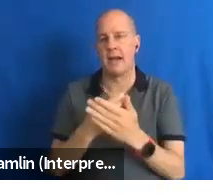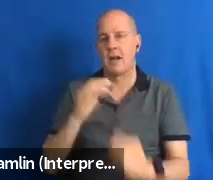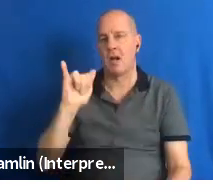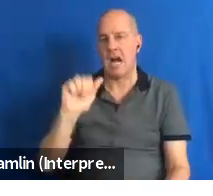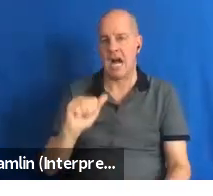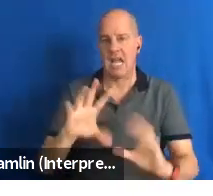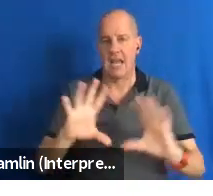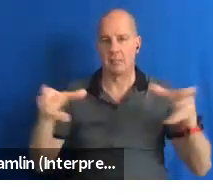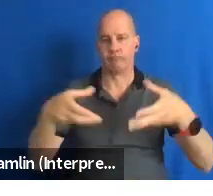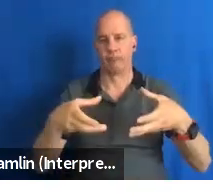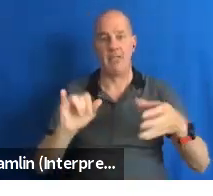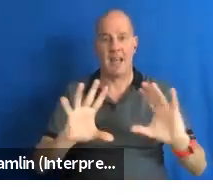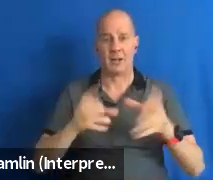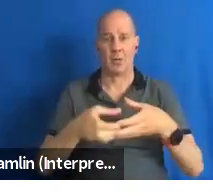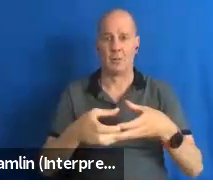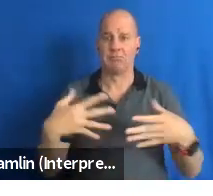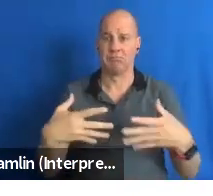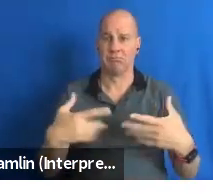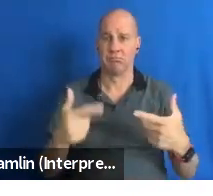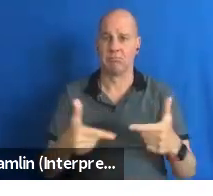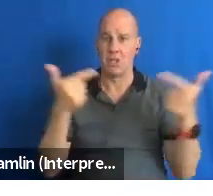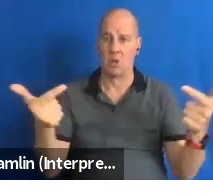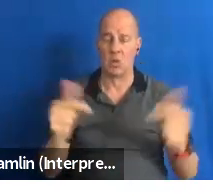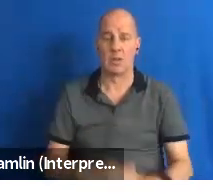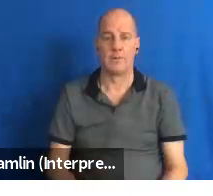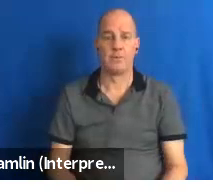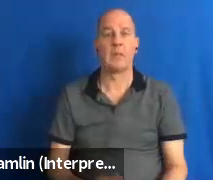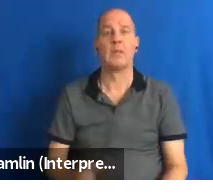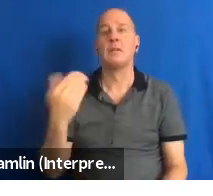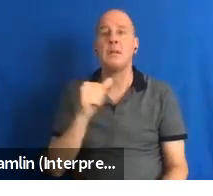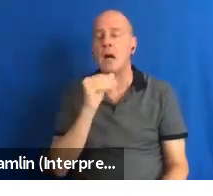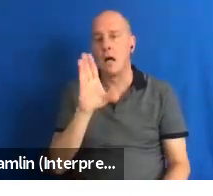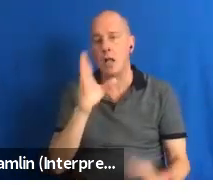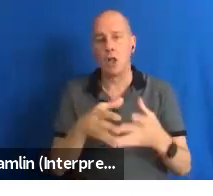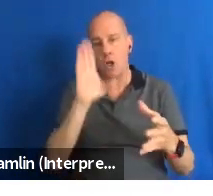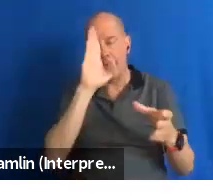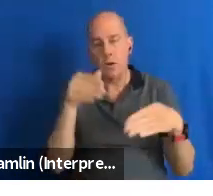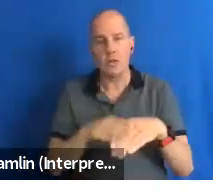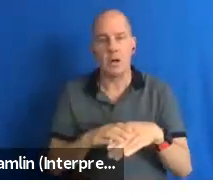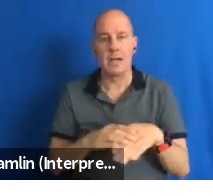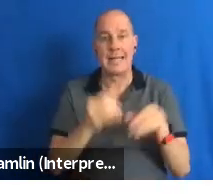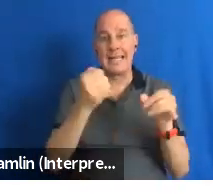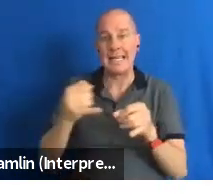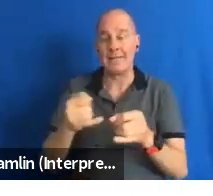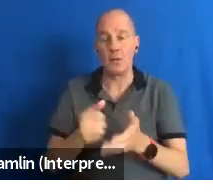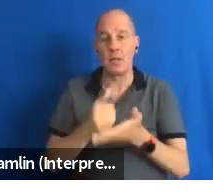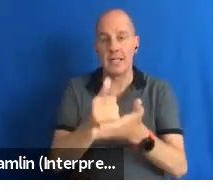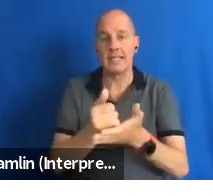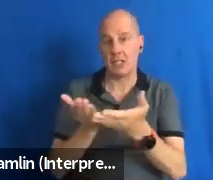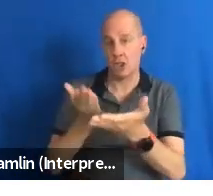During, again, there wasn't a lot of focus on the individual assistance services. So,